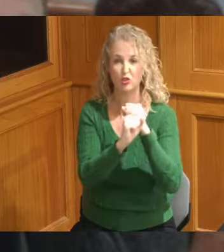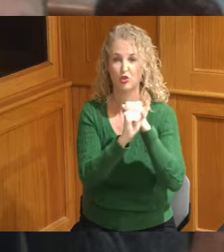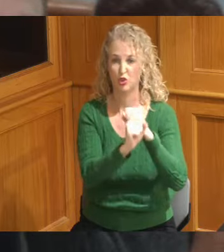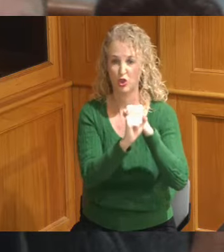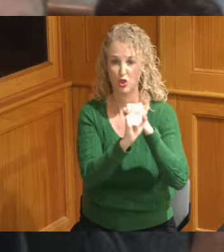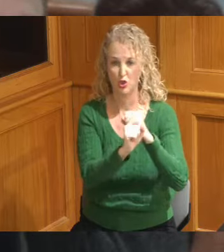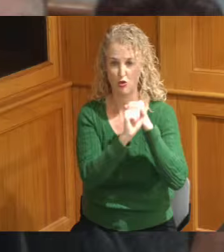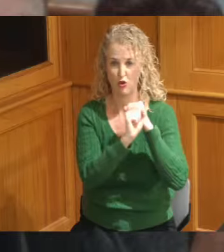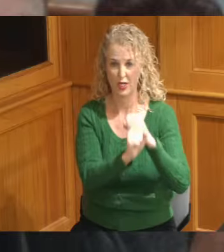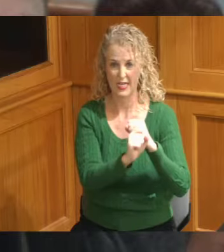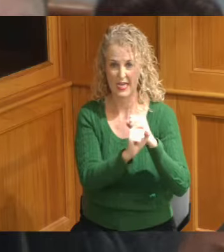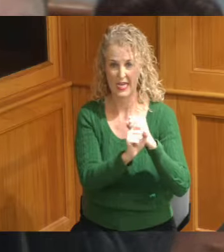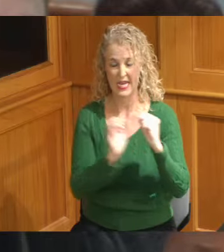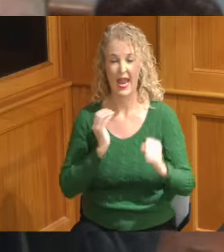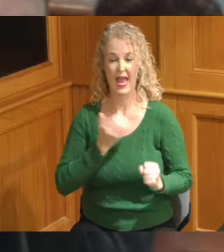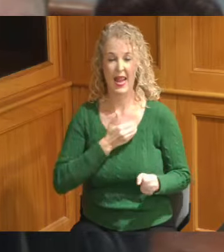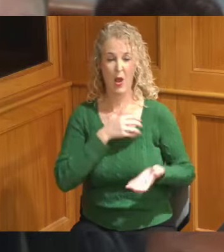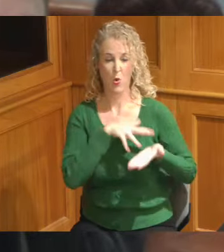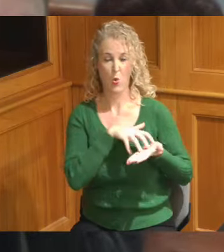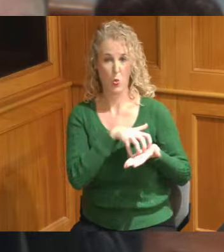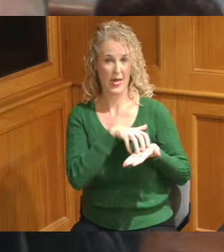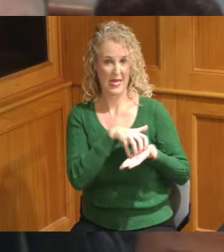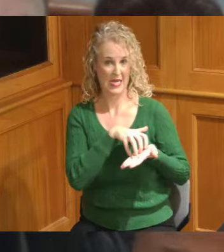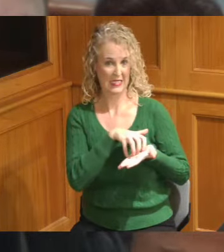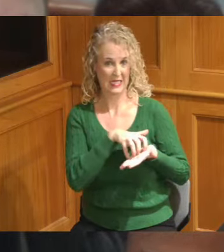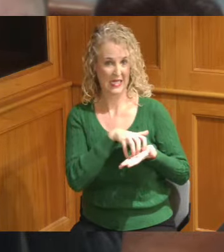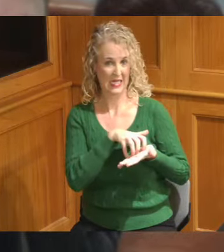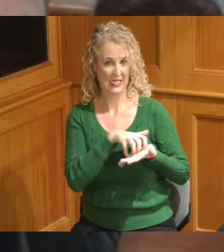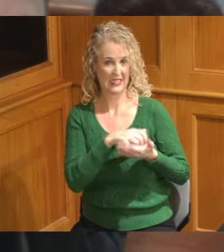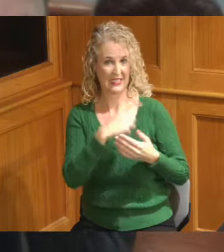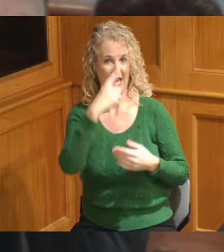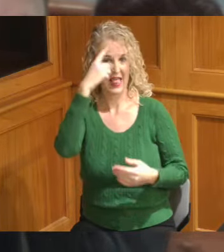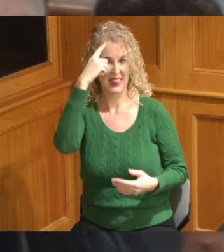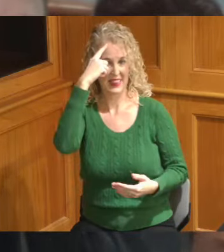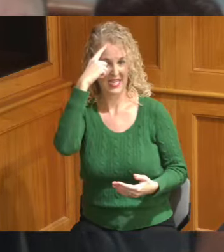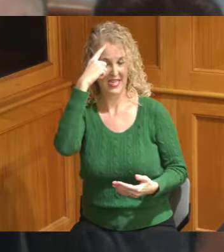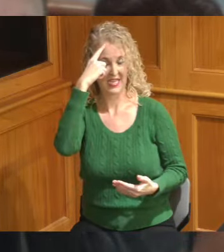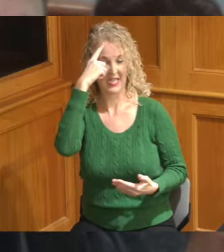where there are vulnerabilities. whereas I think what we probably will be looking at and which each